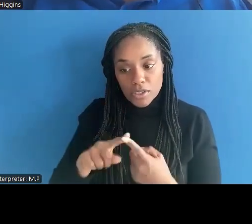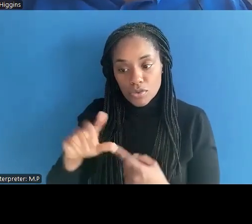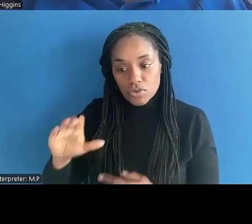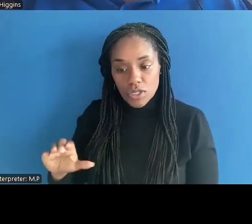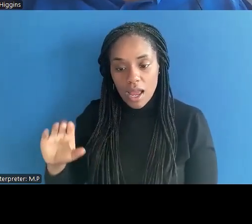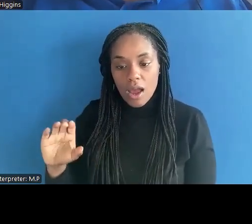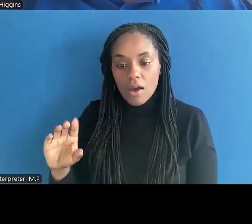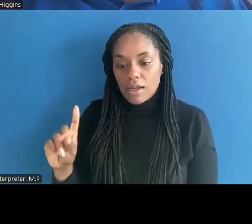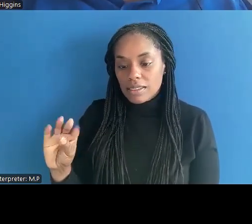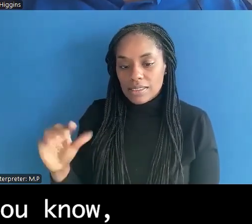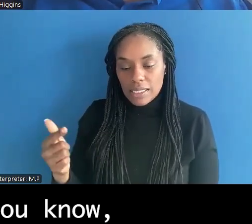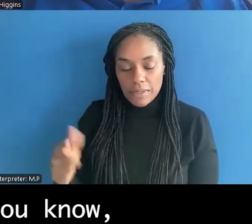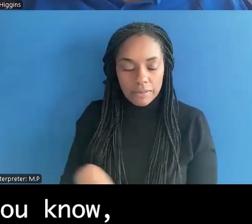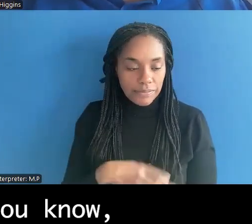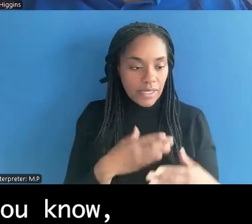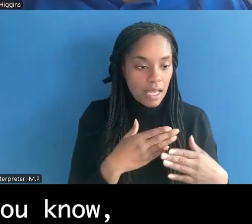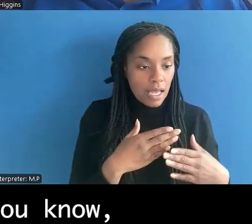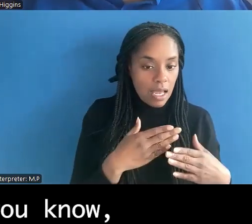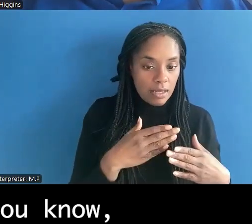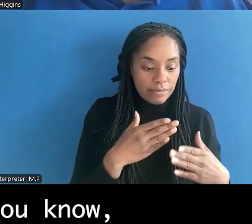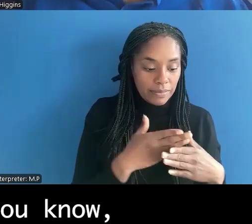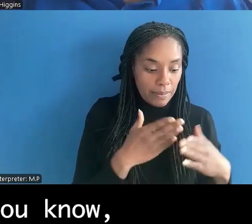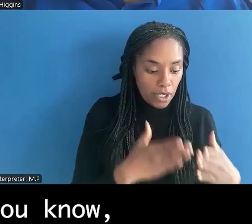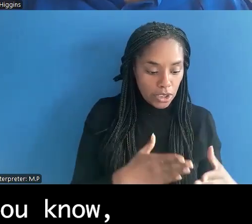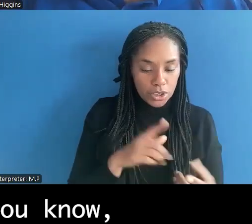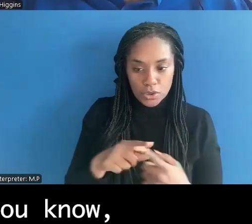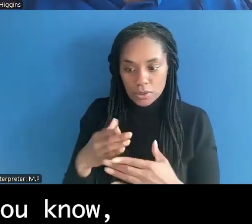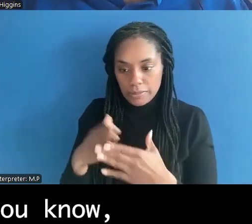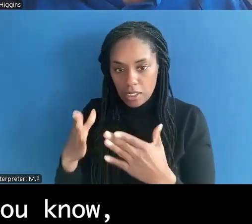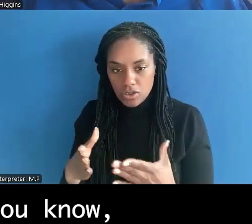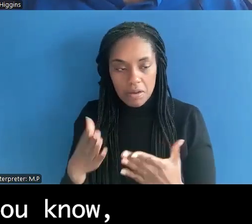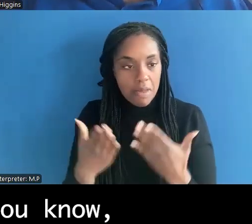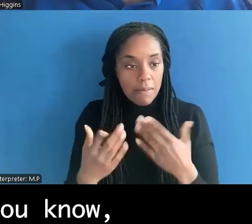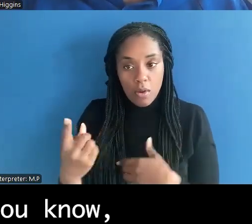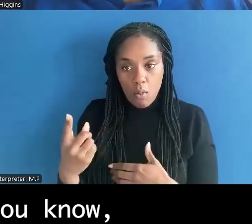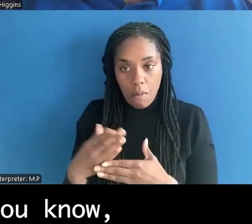their spouse to spouse deeming. So one spouse has a disability, and the other spouse doesn't, they deem a certain